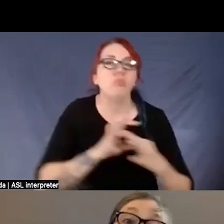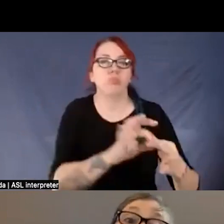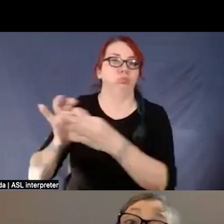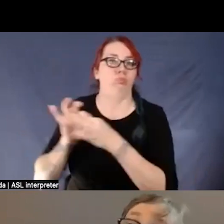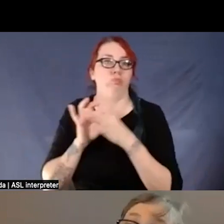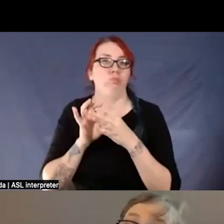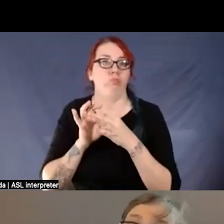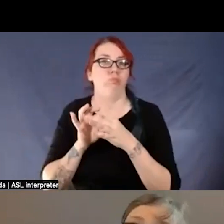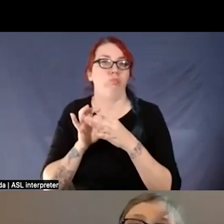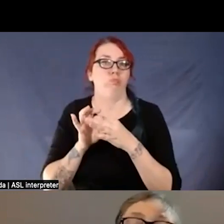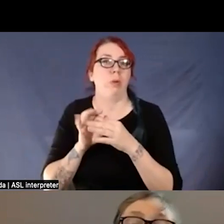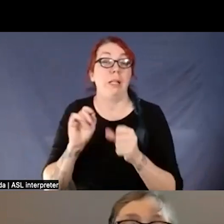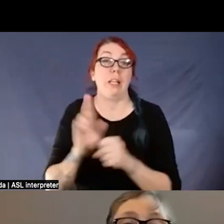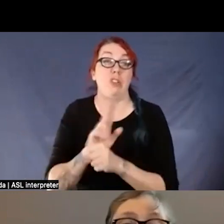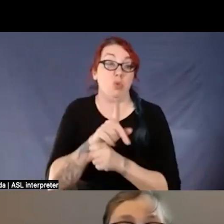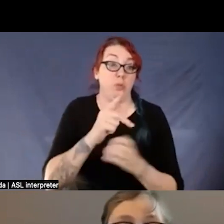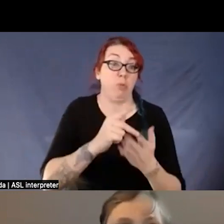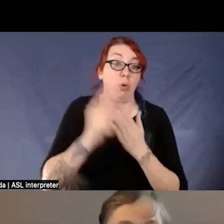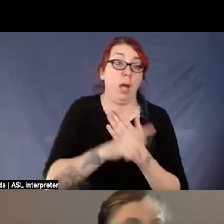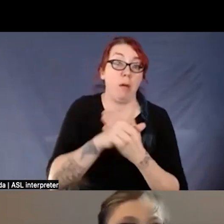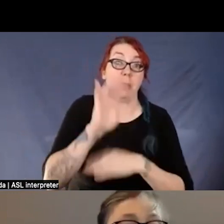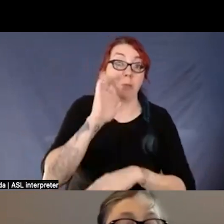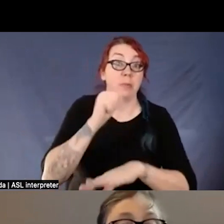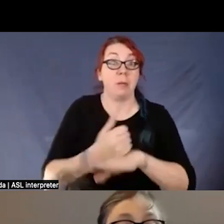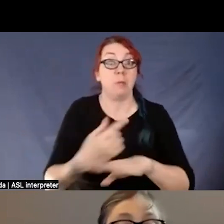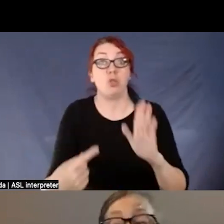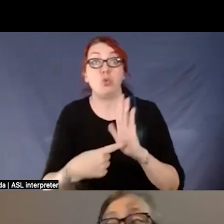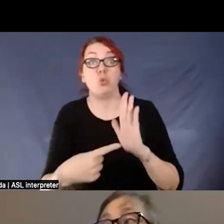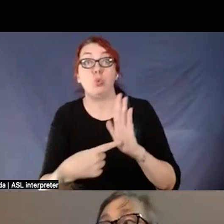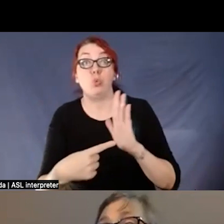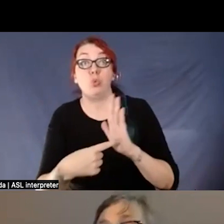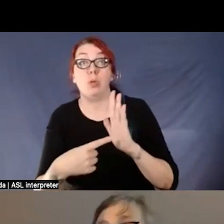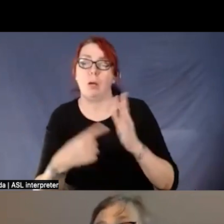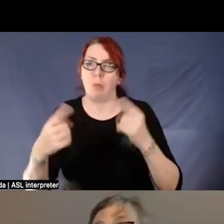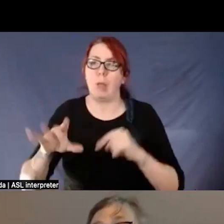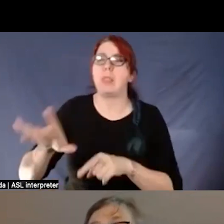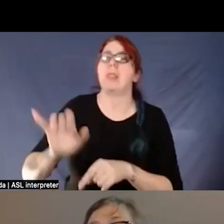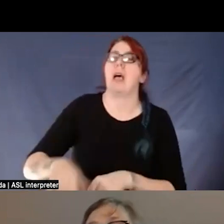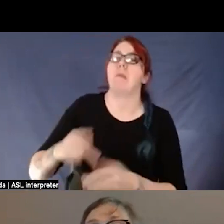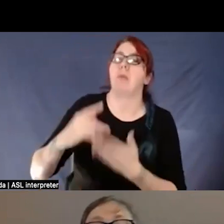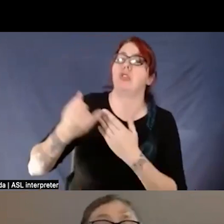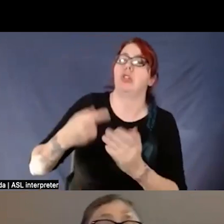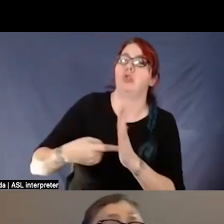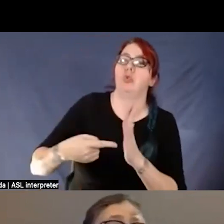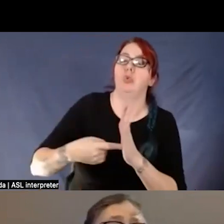don't need to follow up because they automatically appear in each other's task lists. There's lots